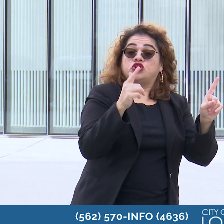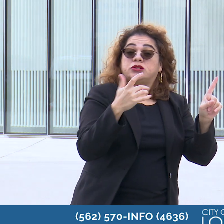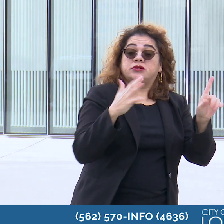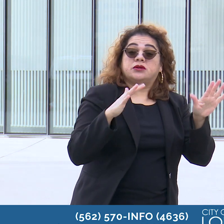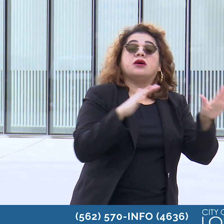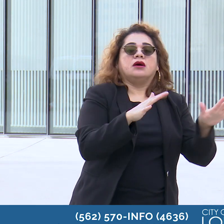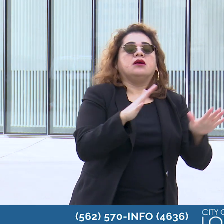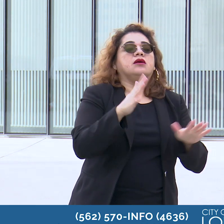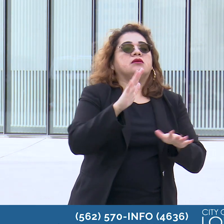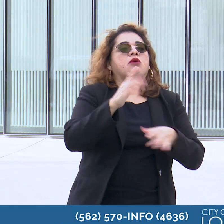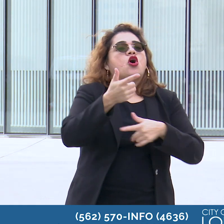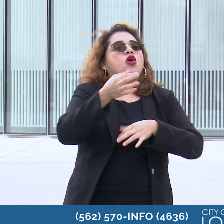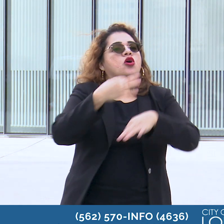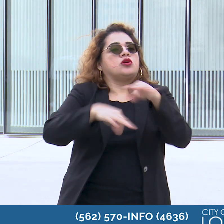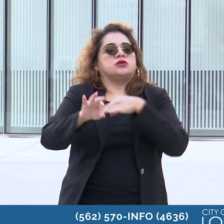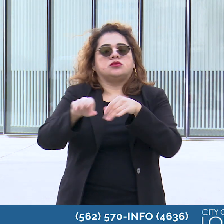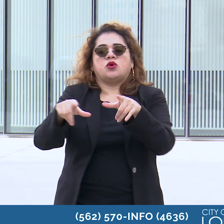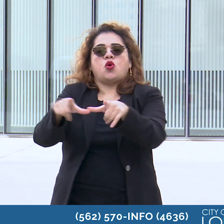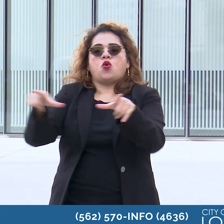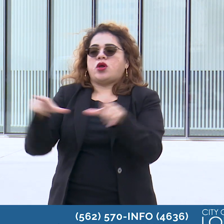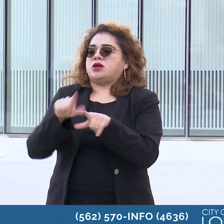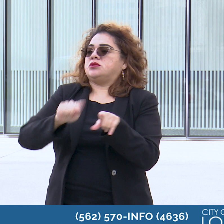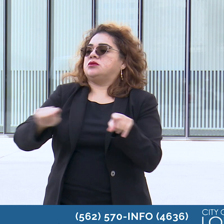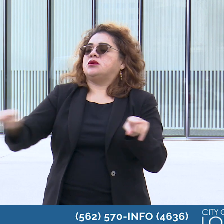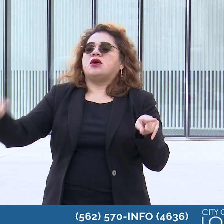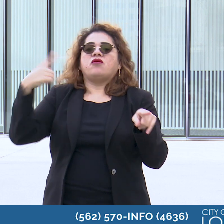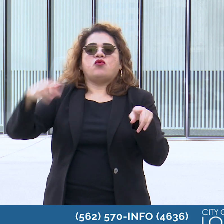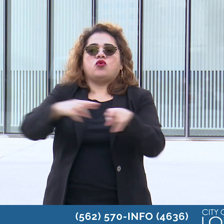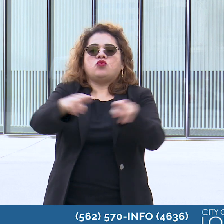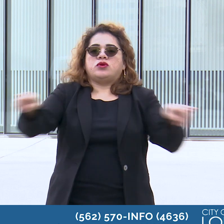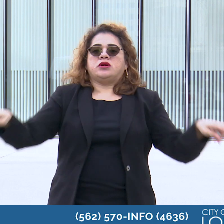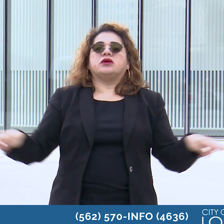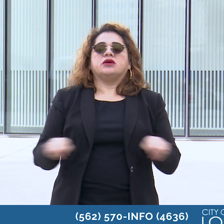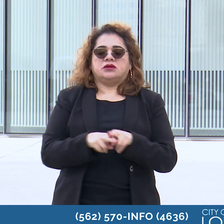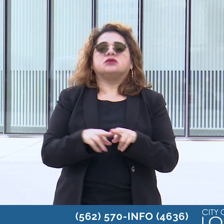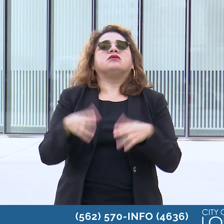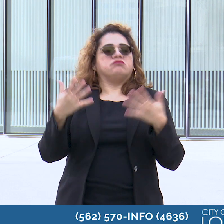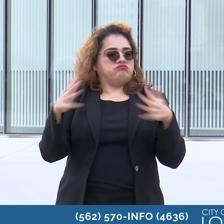care sites being set up in the region and throughout the state.